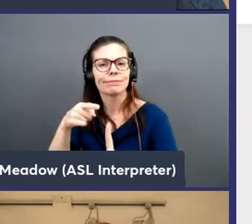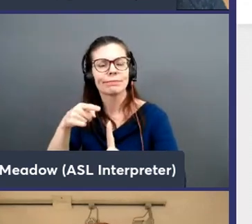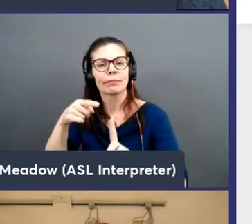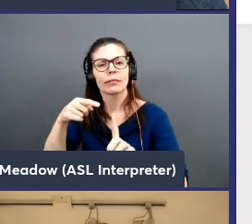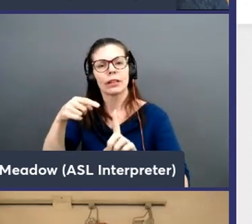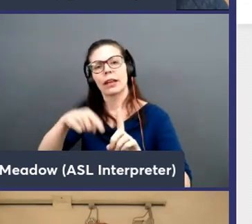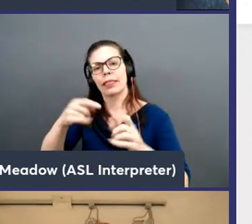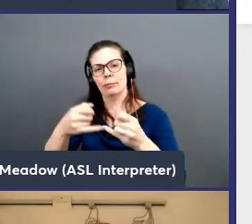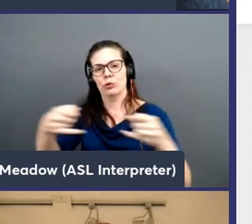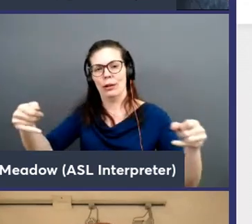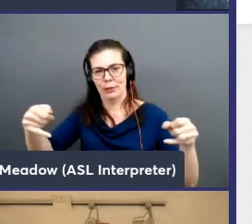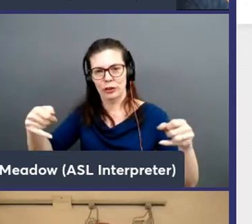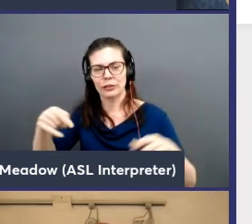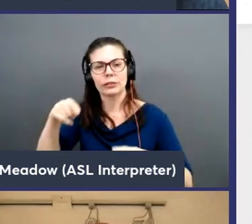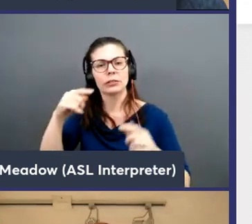All of these are actually...